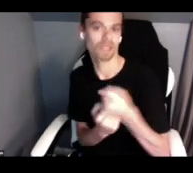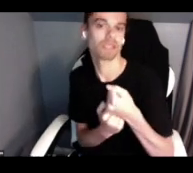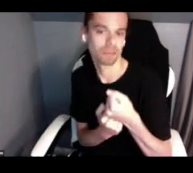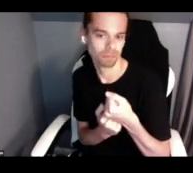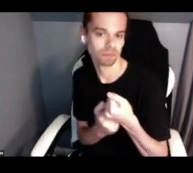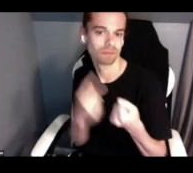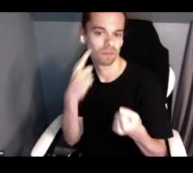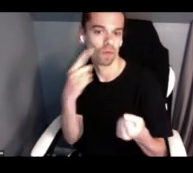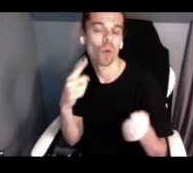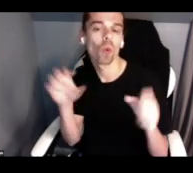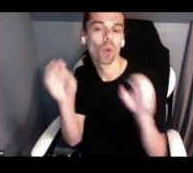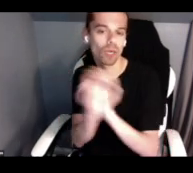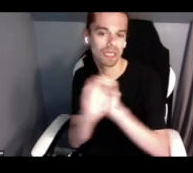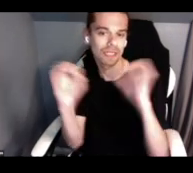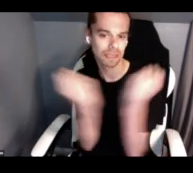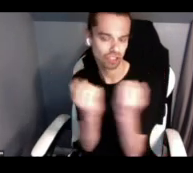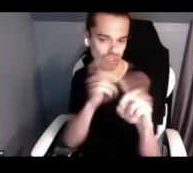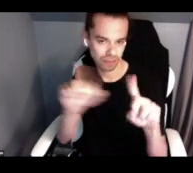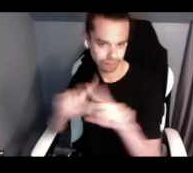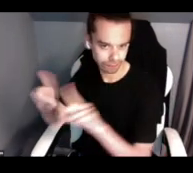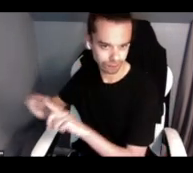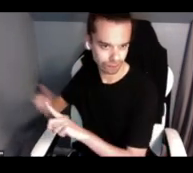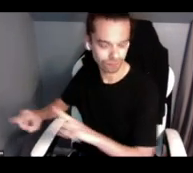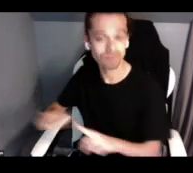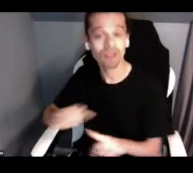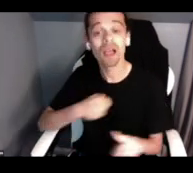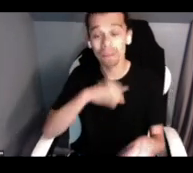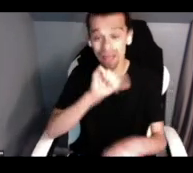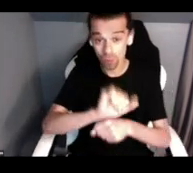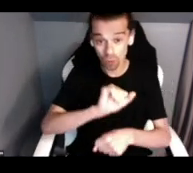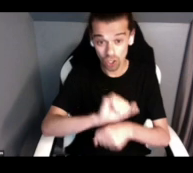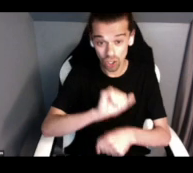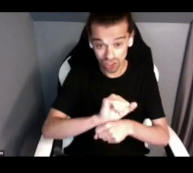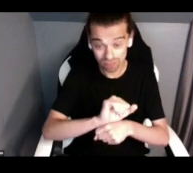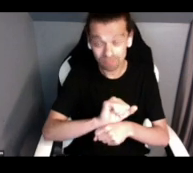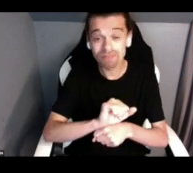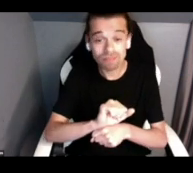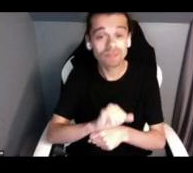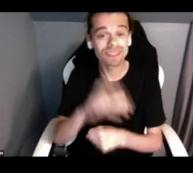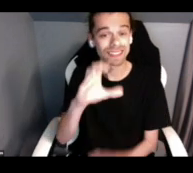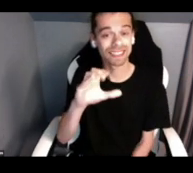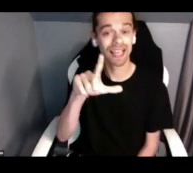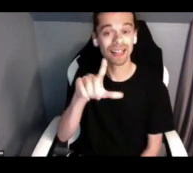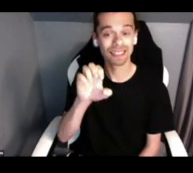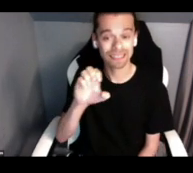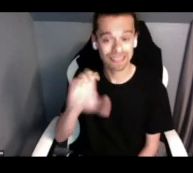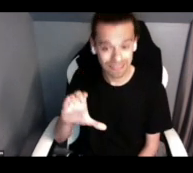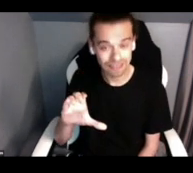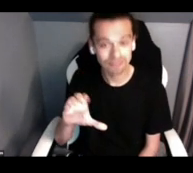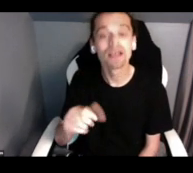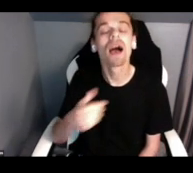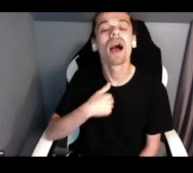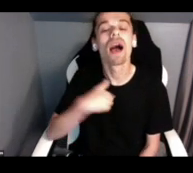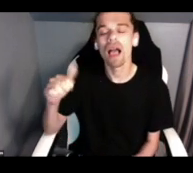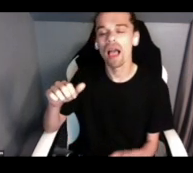To my work within the Lurie Institute and the CLEC, I lend perspectives on disability,